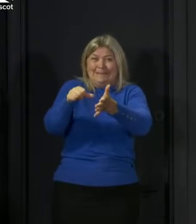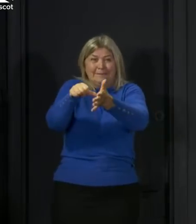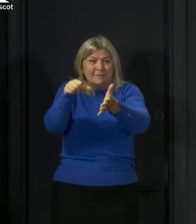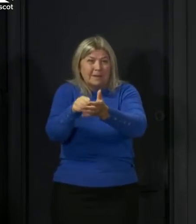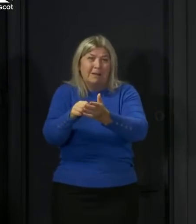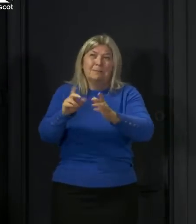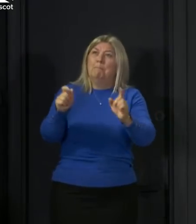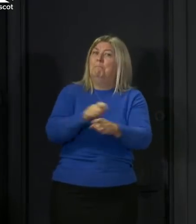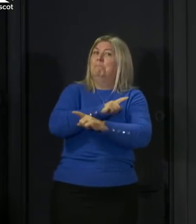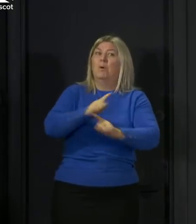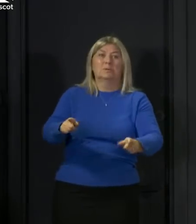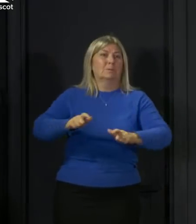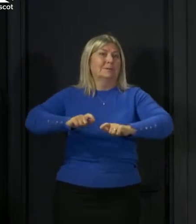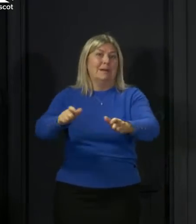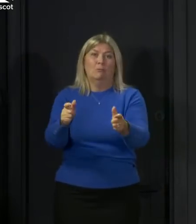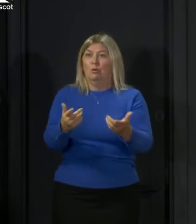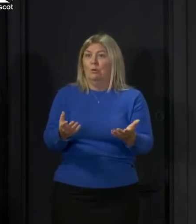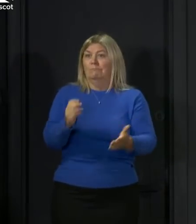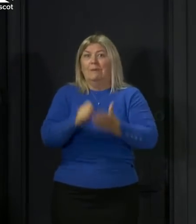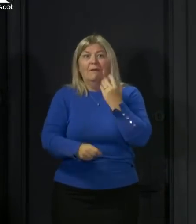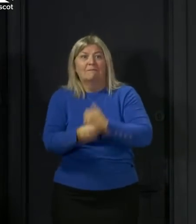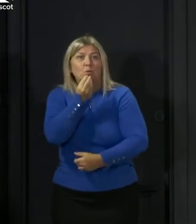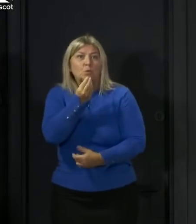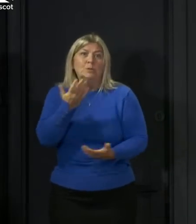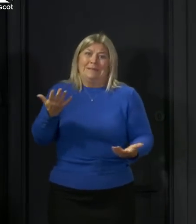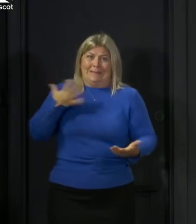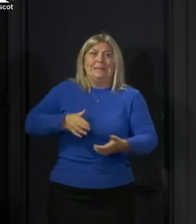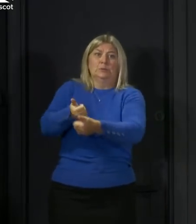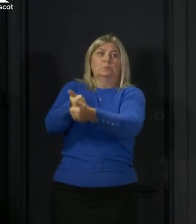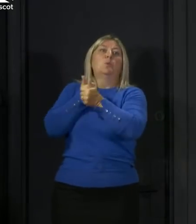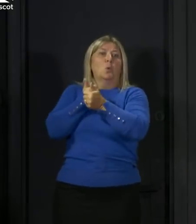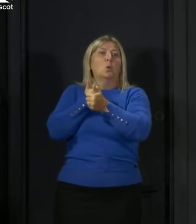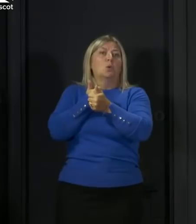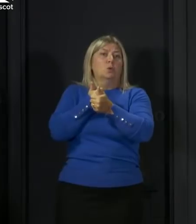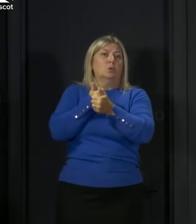to comply unless they have support. The payment is important because,